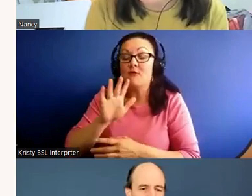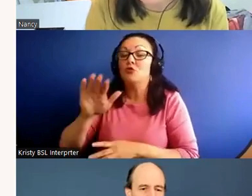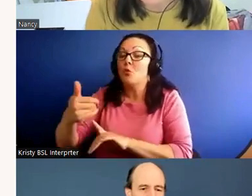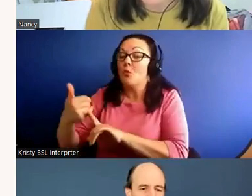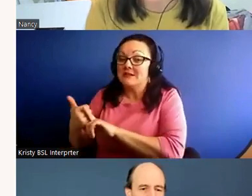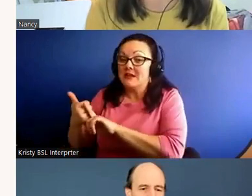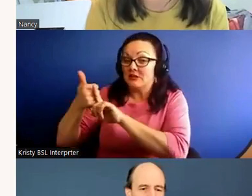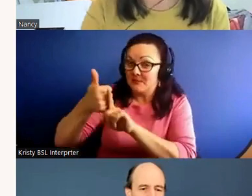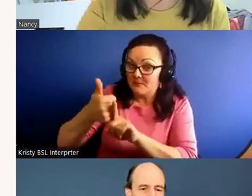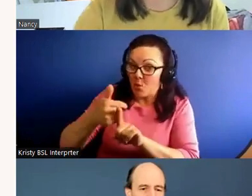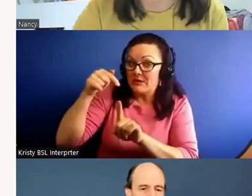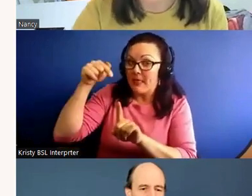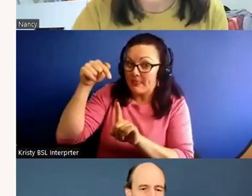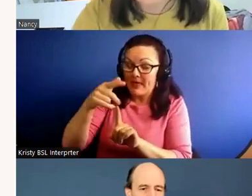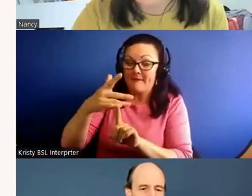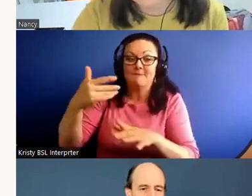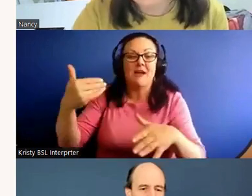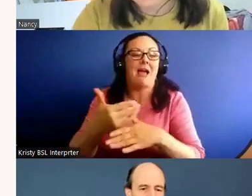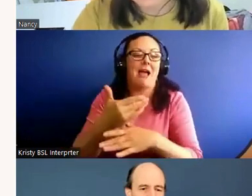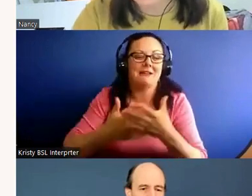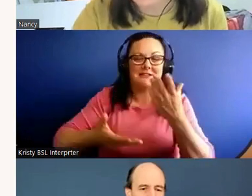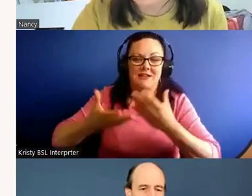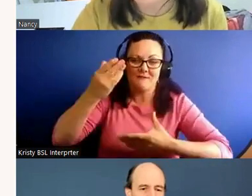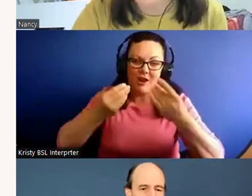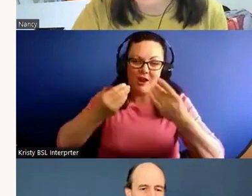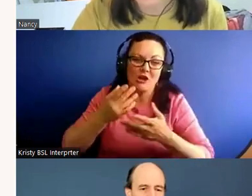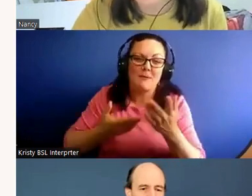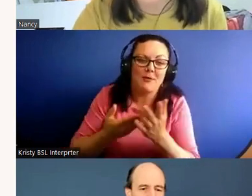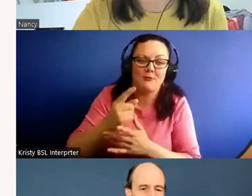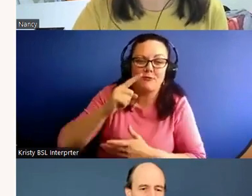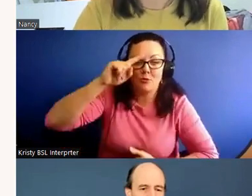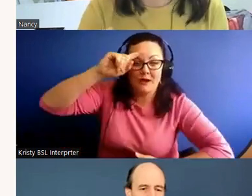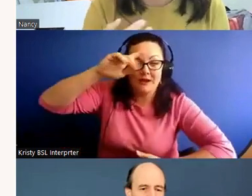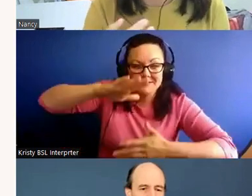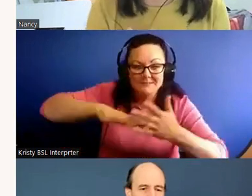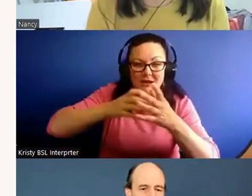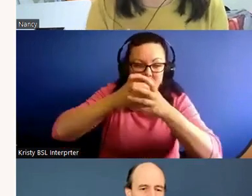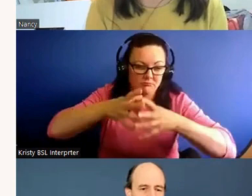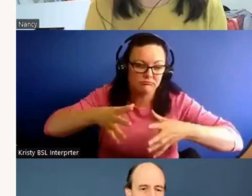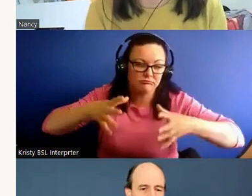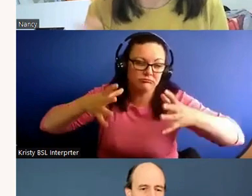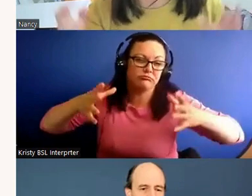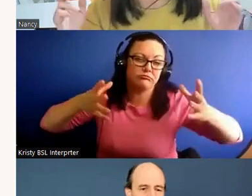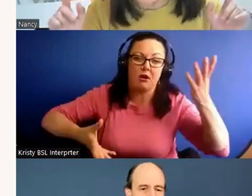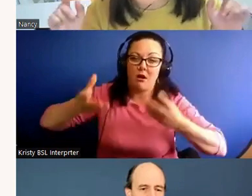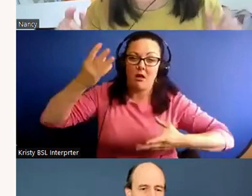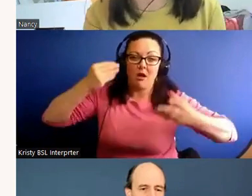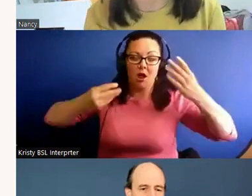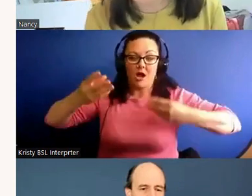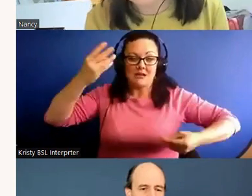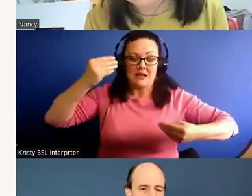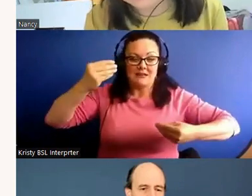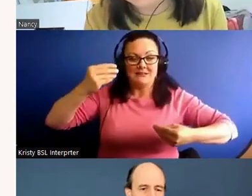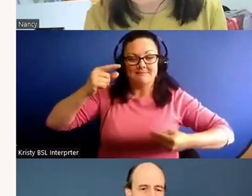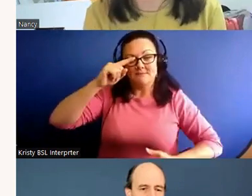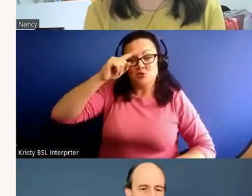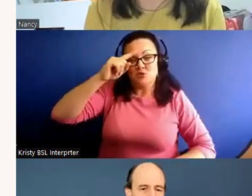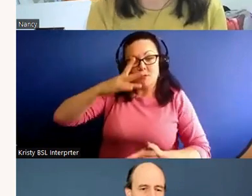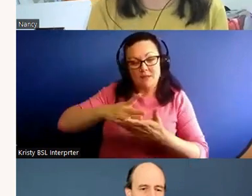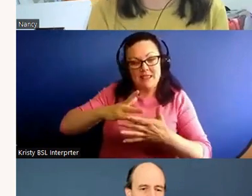learning by doing experiential learning. So we believe that this combination of ownership and perpetual